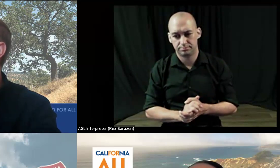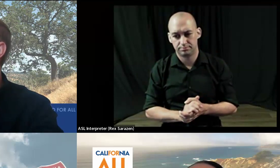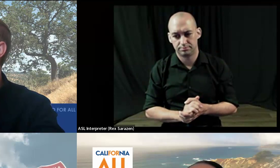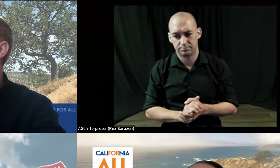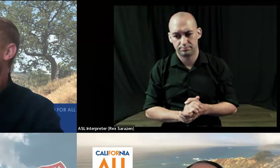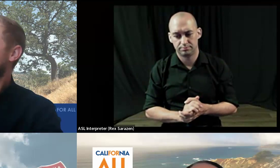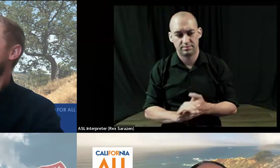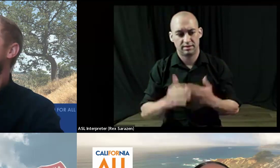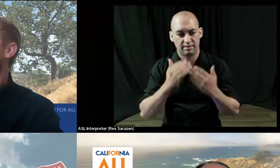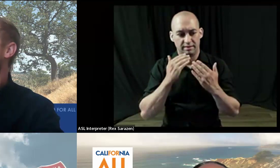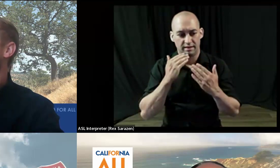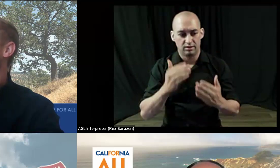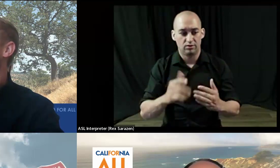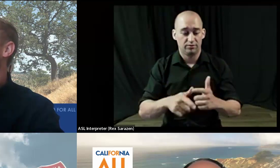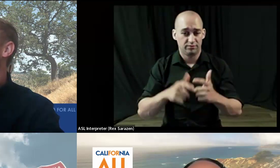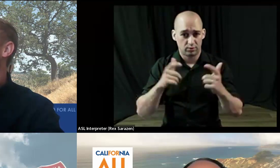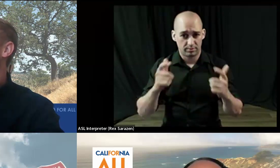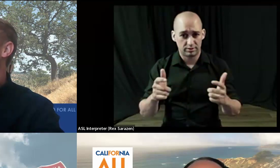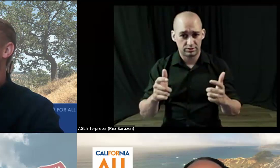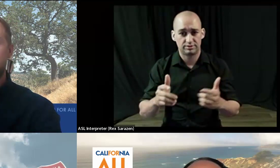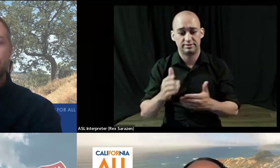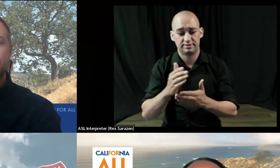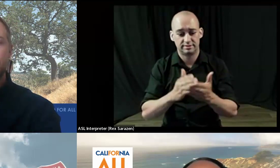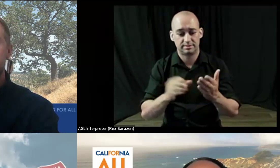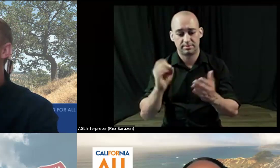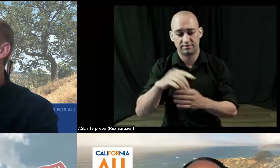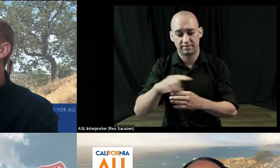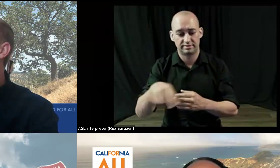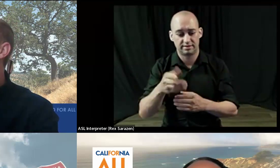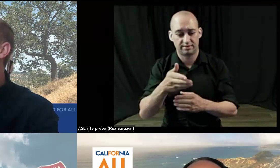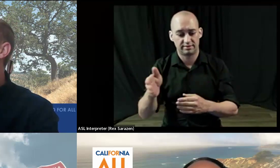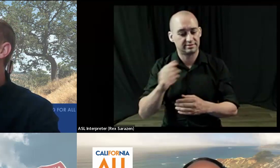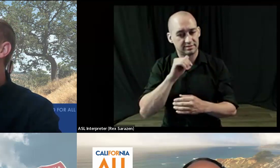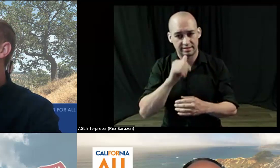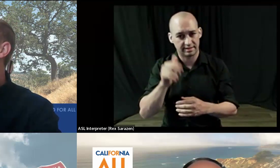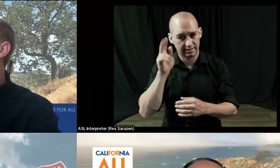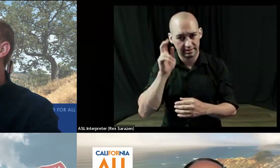Thank you so much. So some of the things that I did not hear are concerning to me.